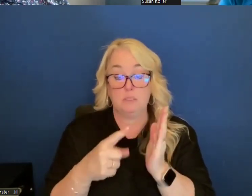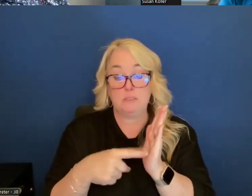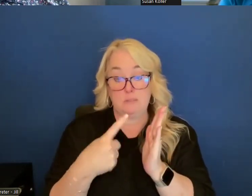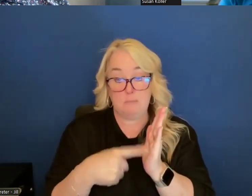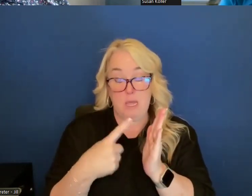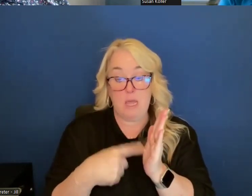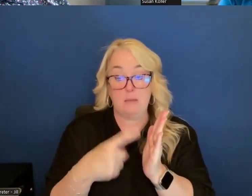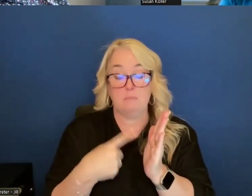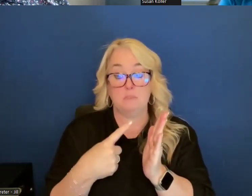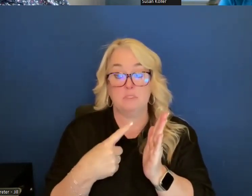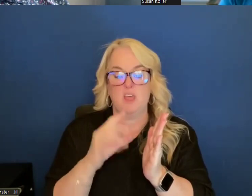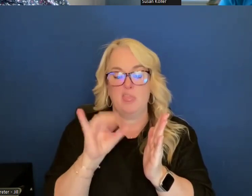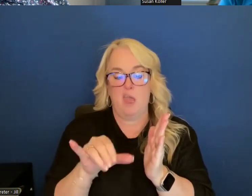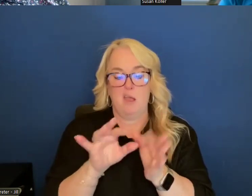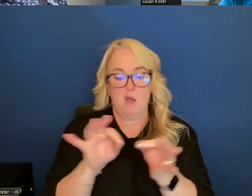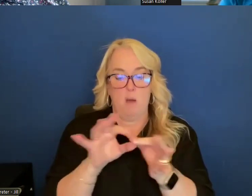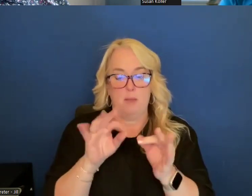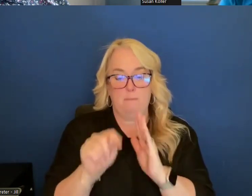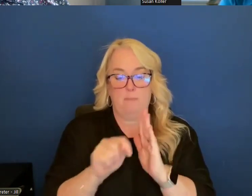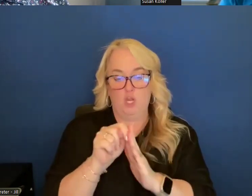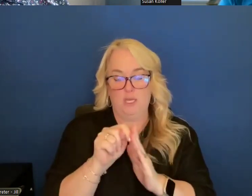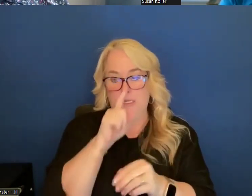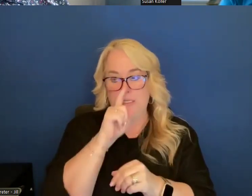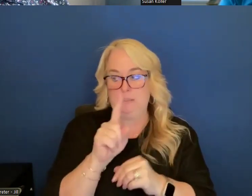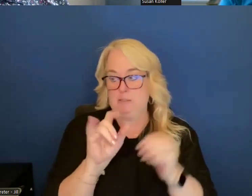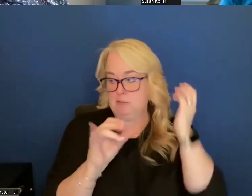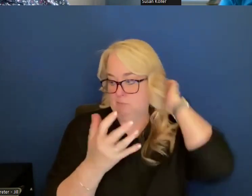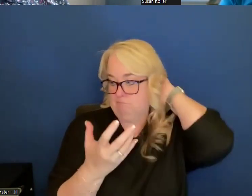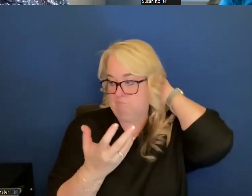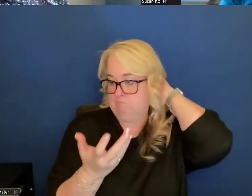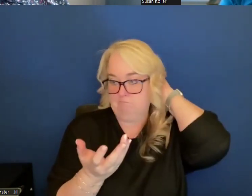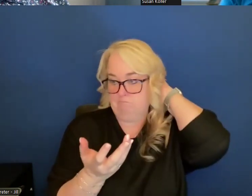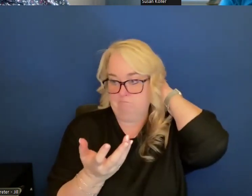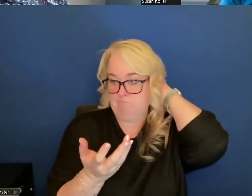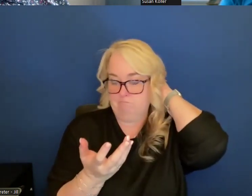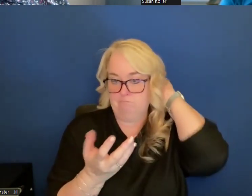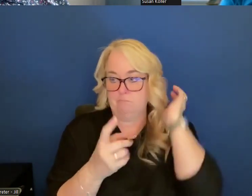little comment periods are like―they're in the newsletter,